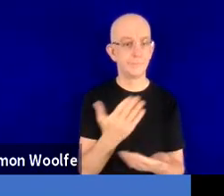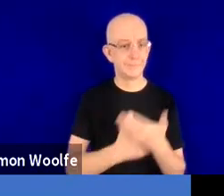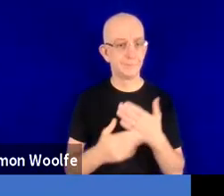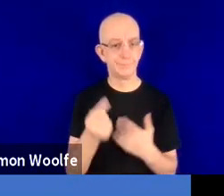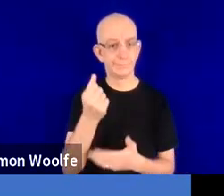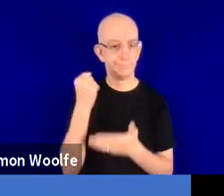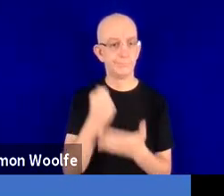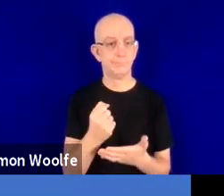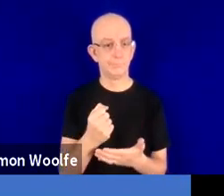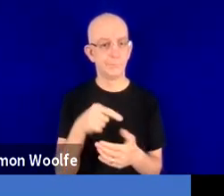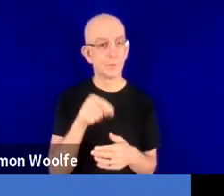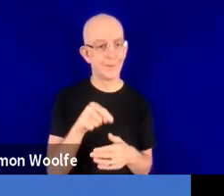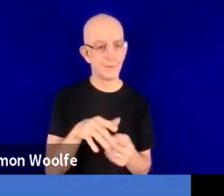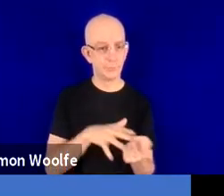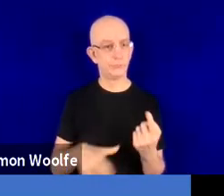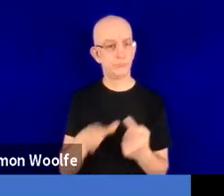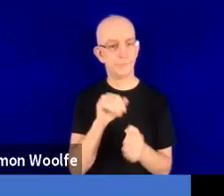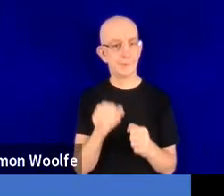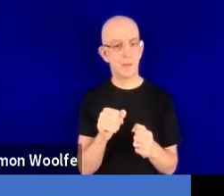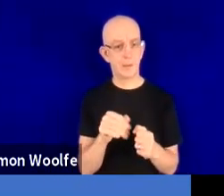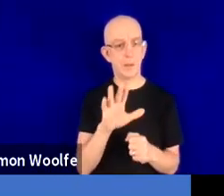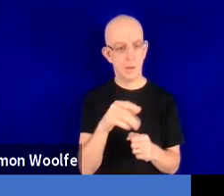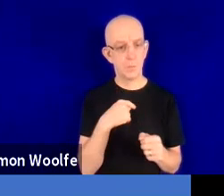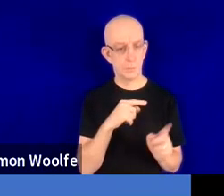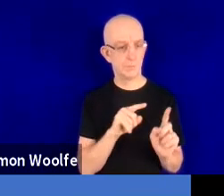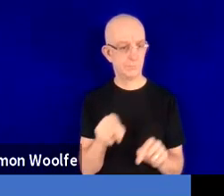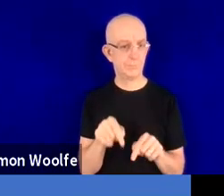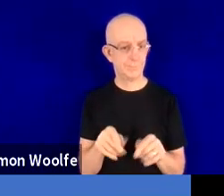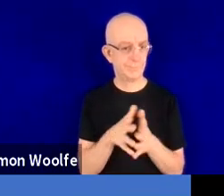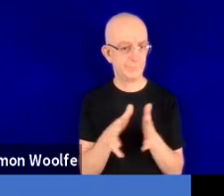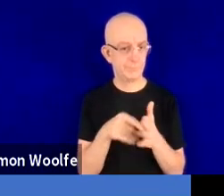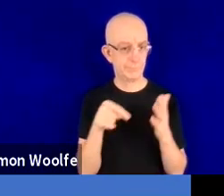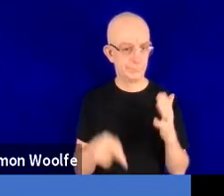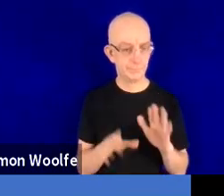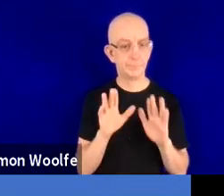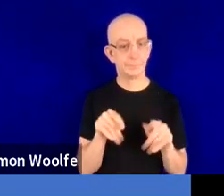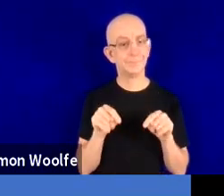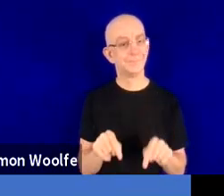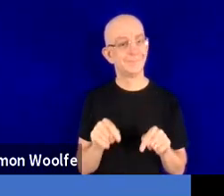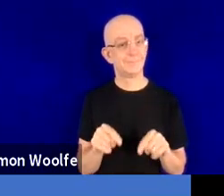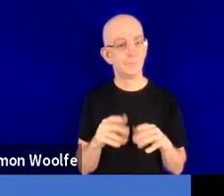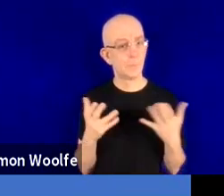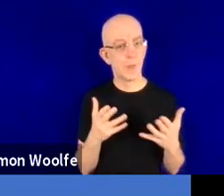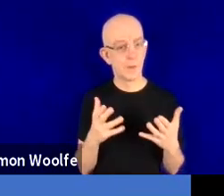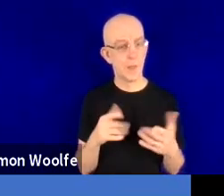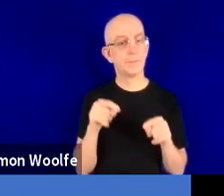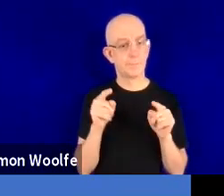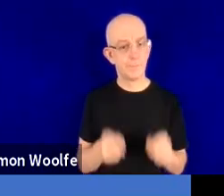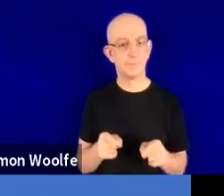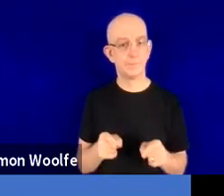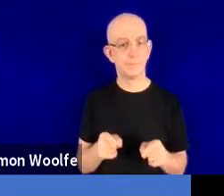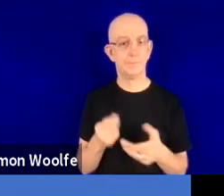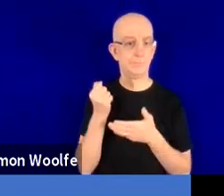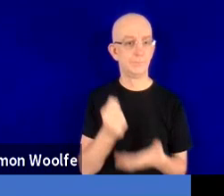And when you do those registry to make sure that they will be able to collaborate and connect with other registries